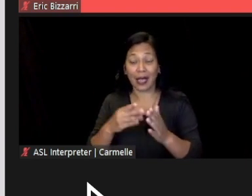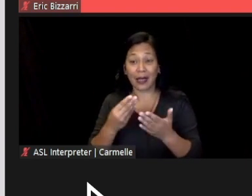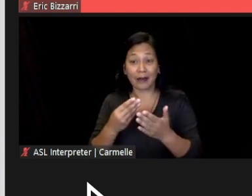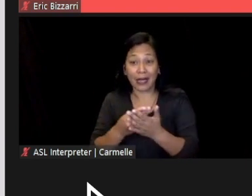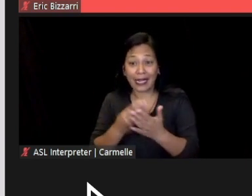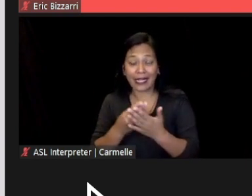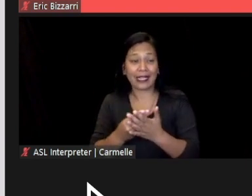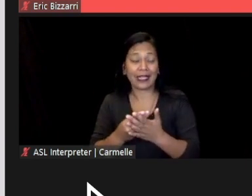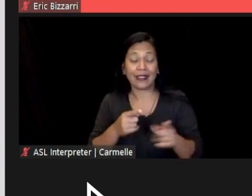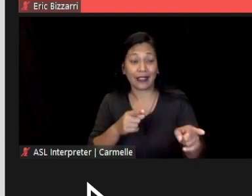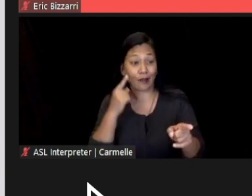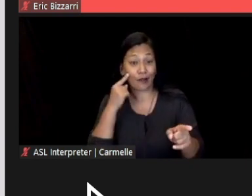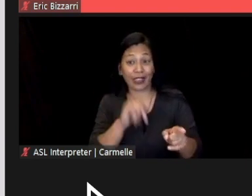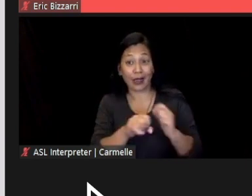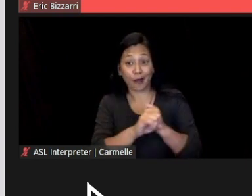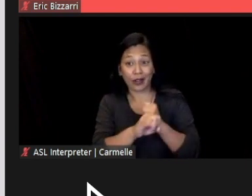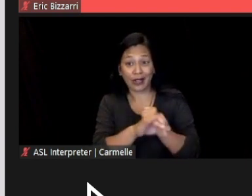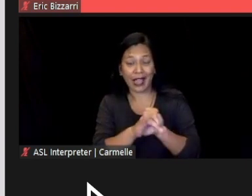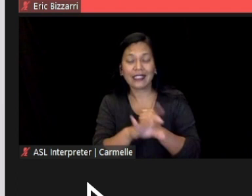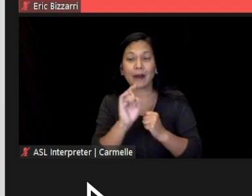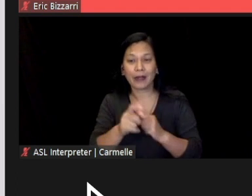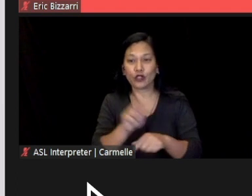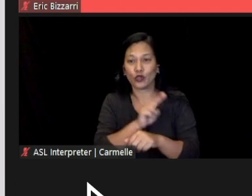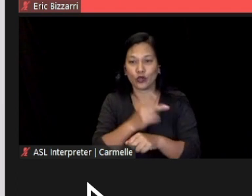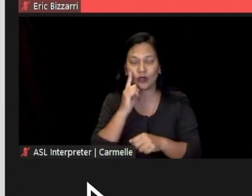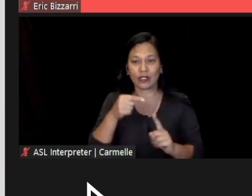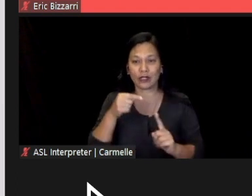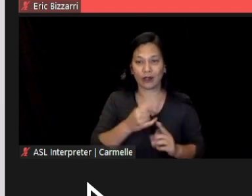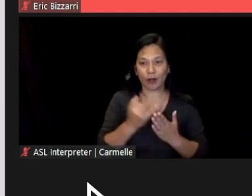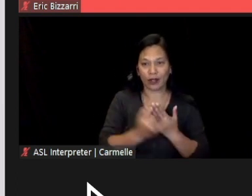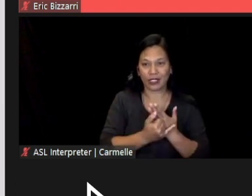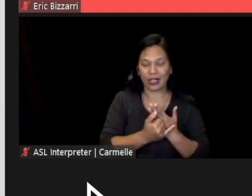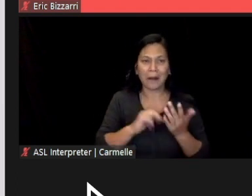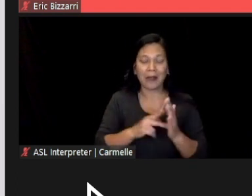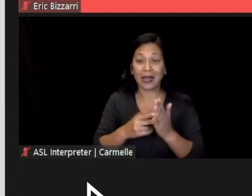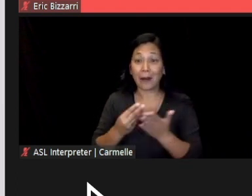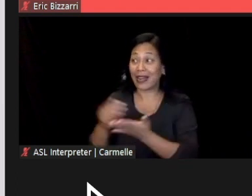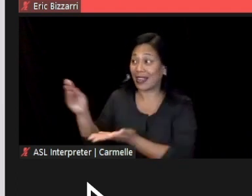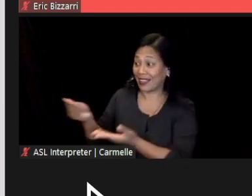They can't spend it on whatever they want. The CBC can't go buy a boat with that envelope.